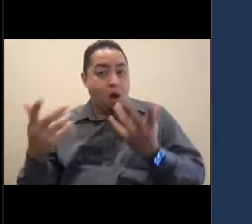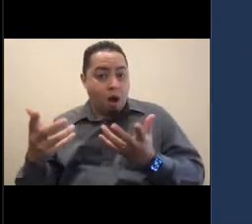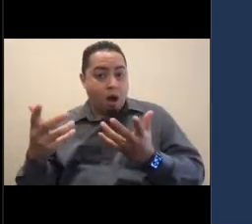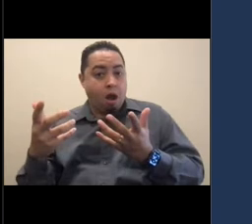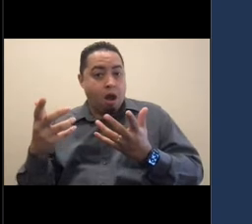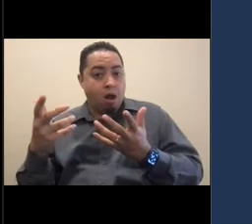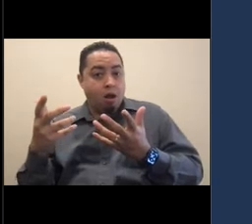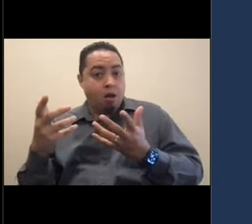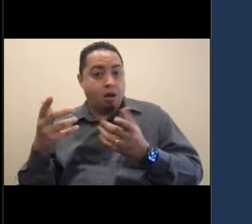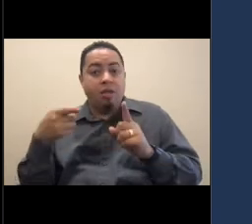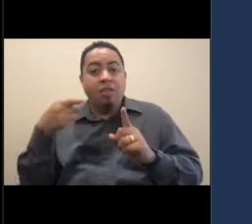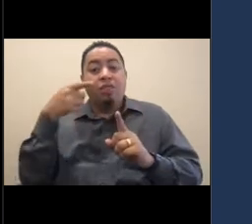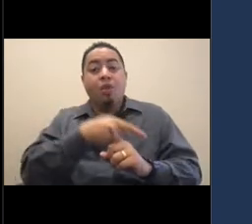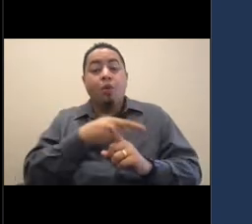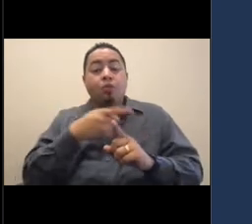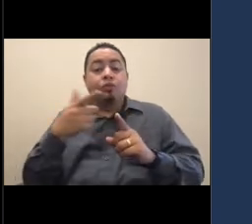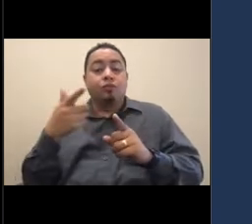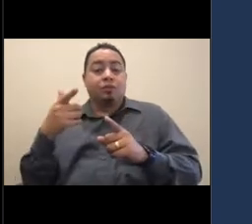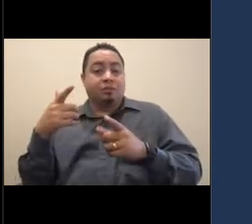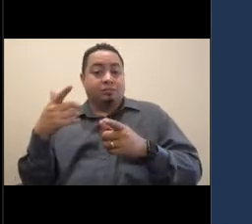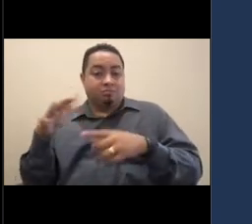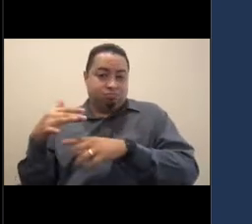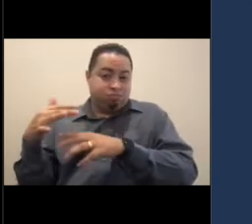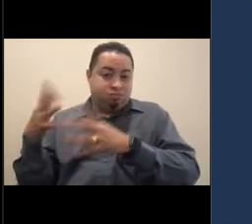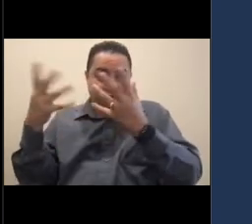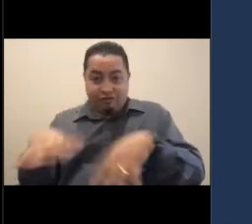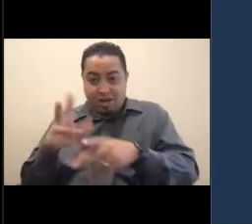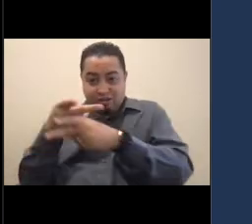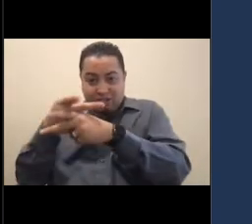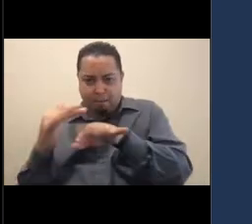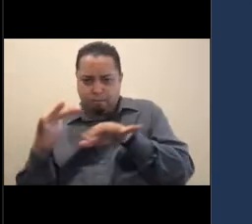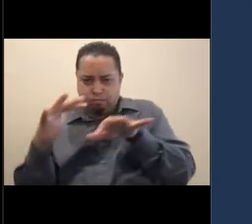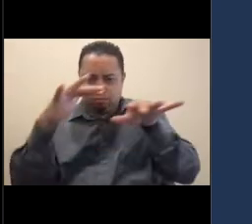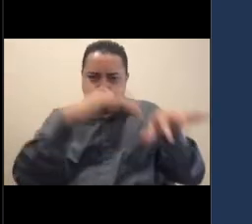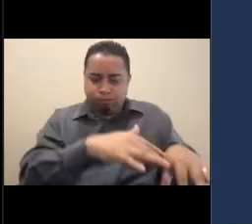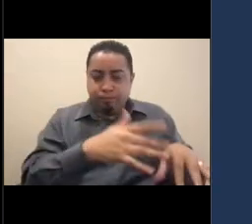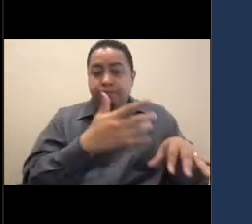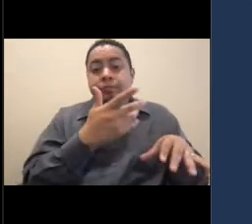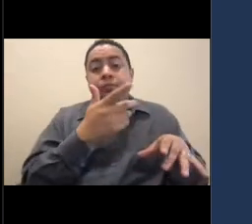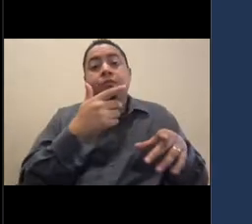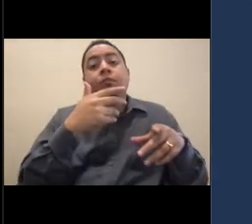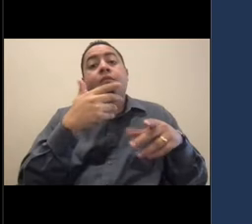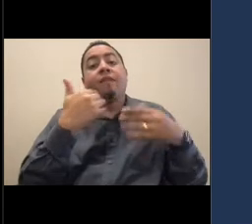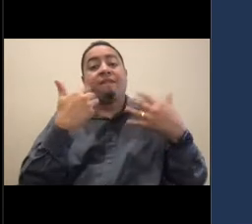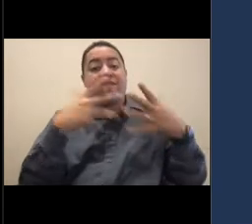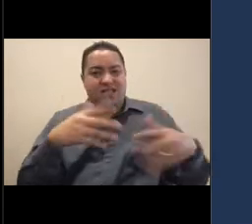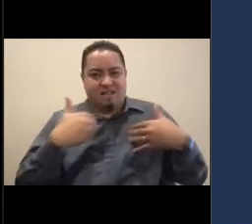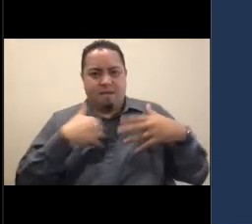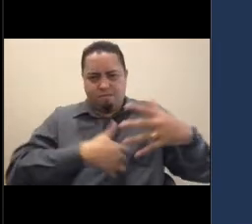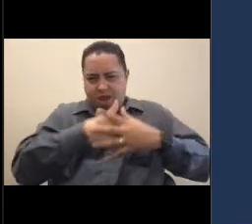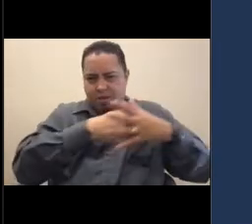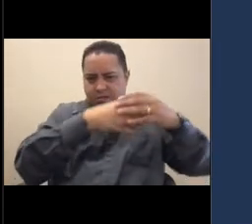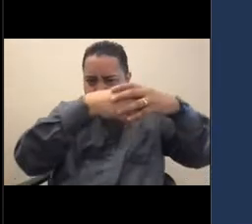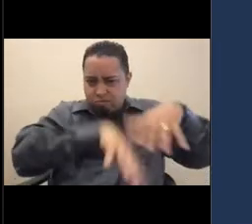but those eggs were not growing into juveniles. The scientists found no evidence